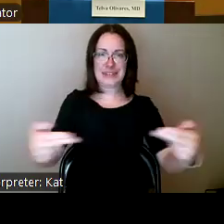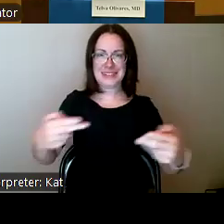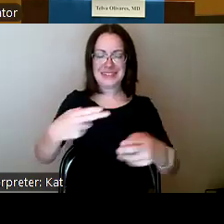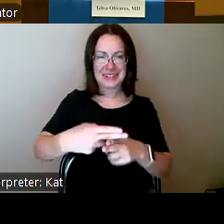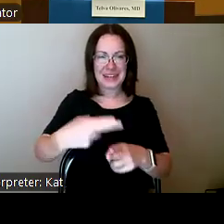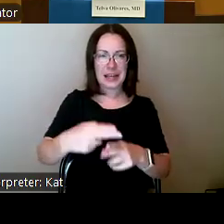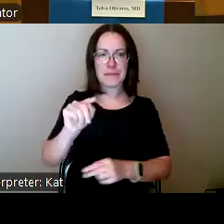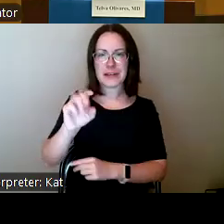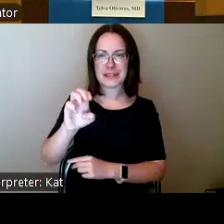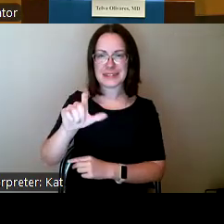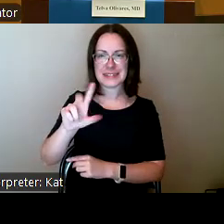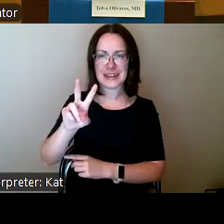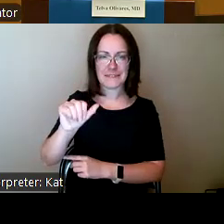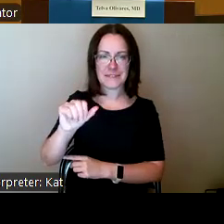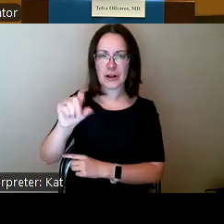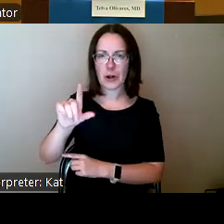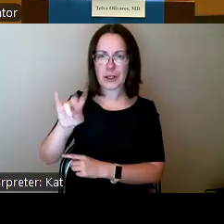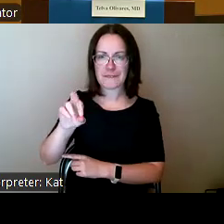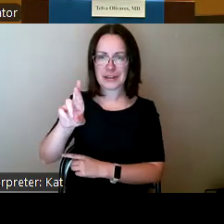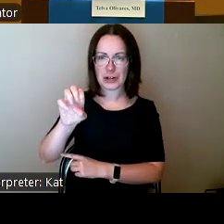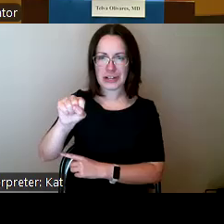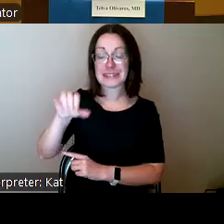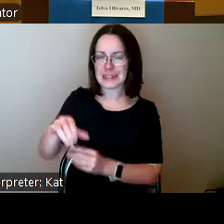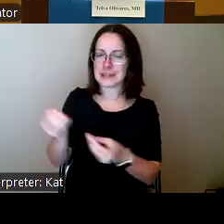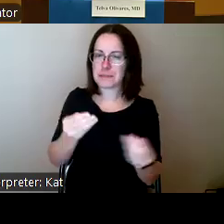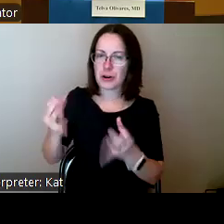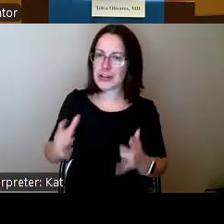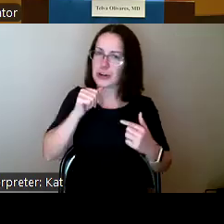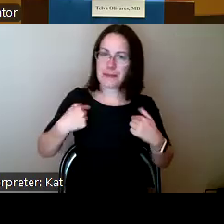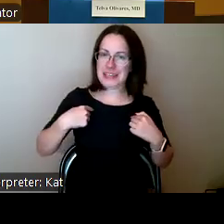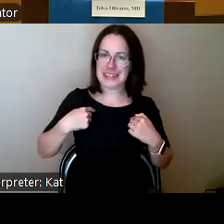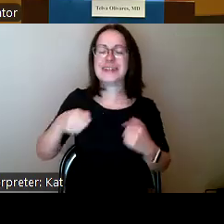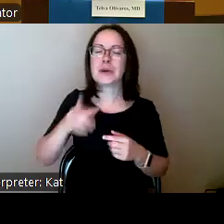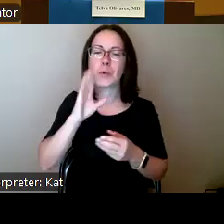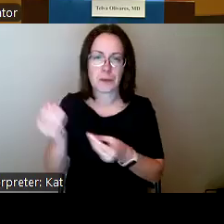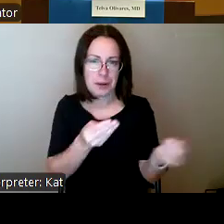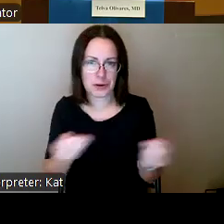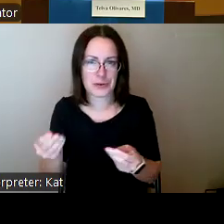uh, Dr. Talva Aliveres is going to be our moderator and she will introduce our panel